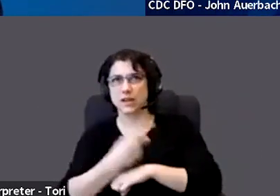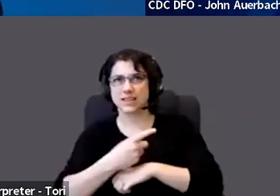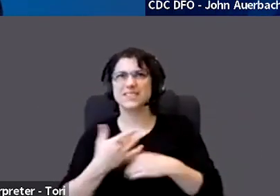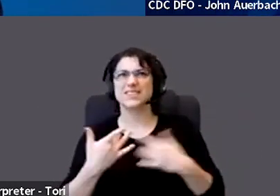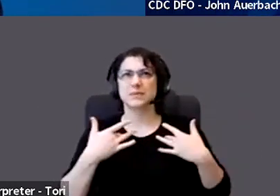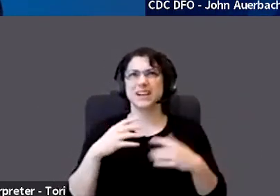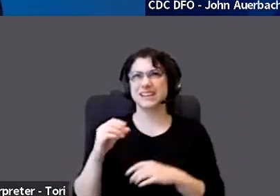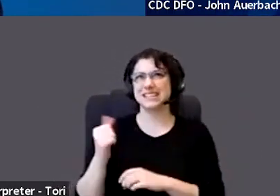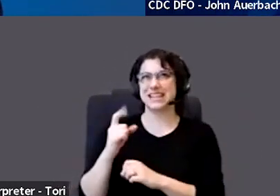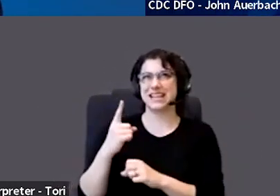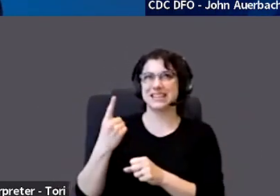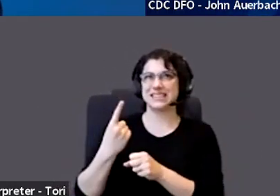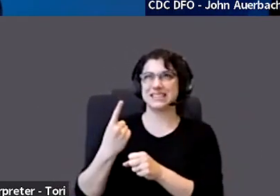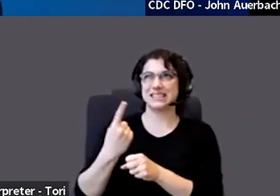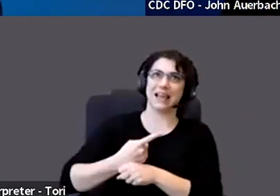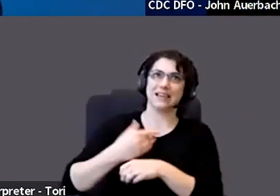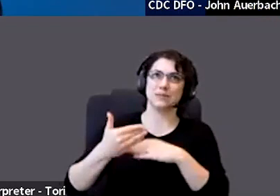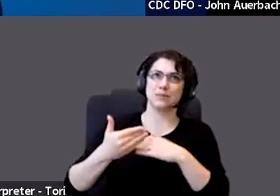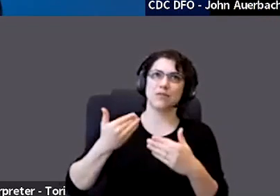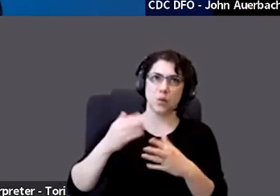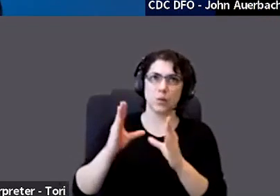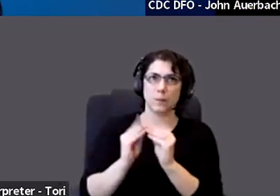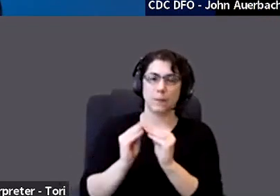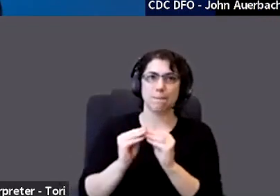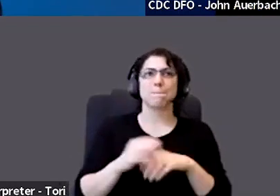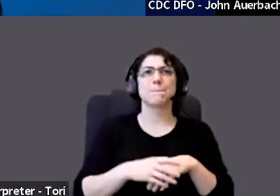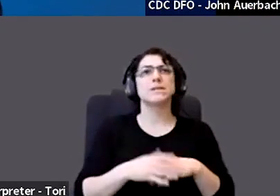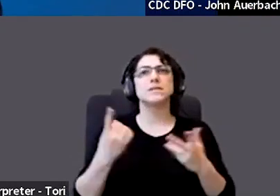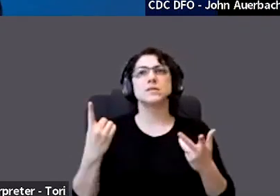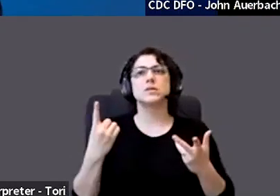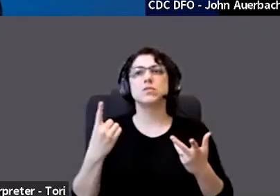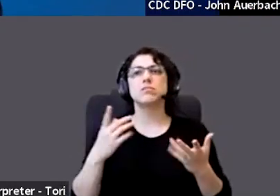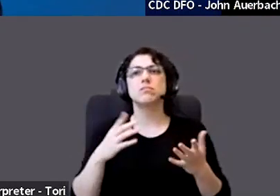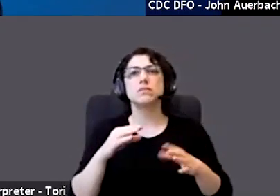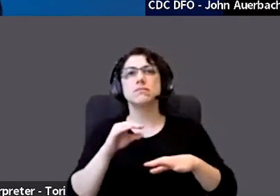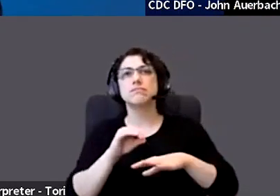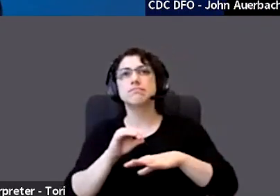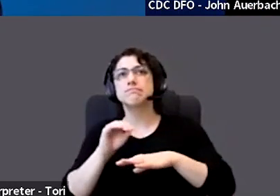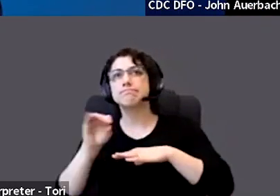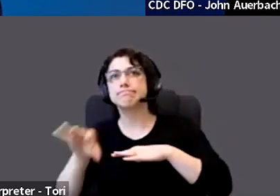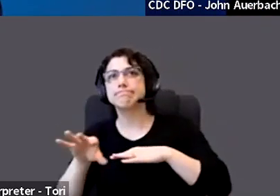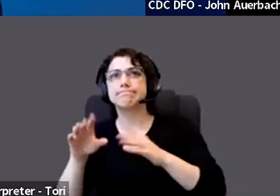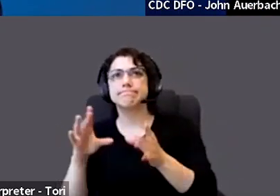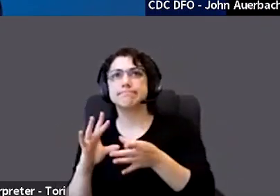Maybe Don, someone can put into the chat the link, just so that people can see what those notices look like.